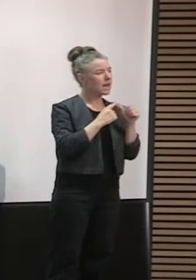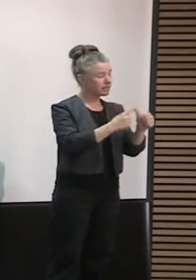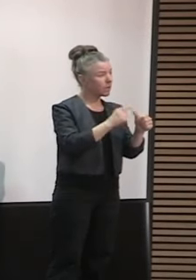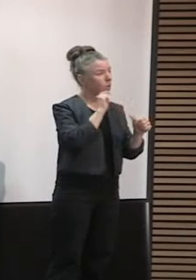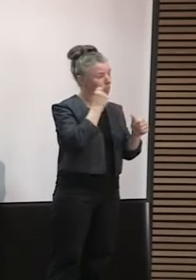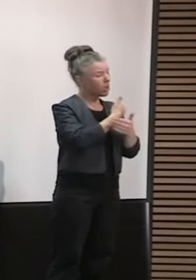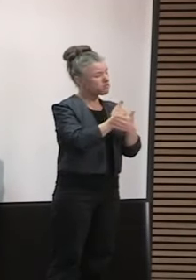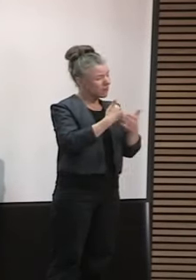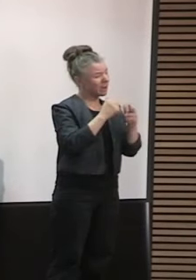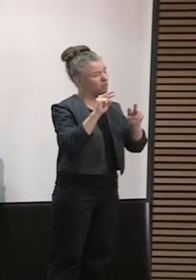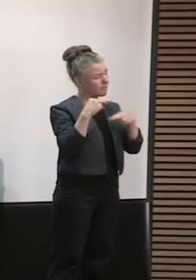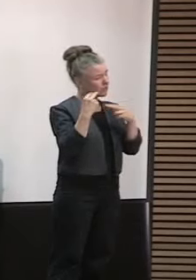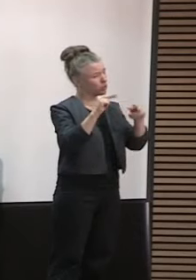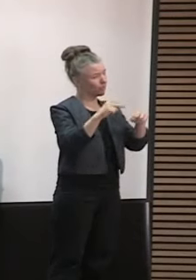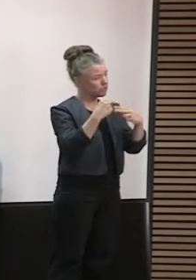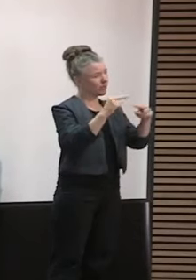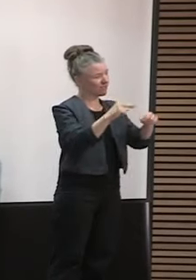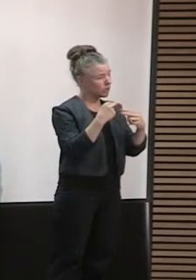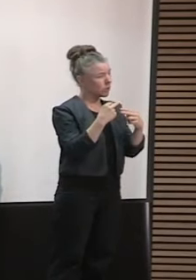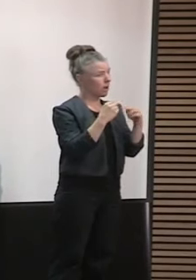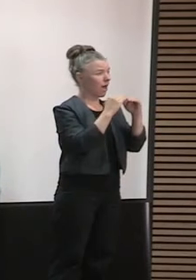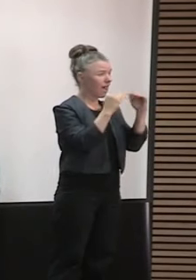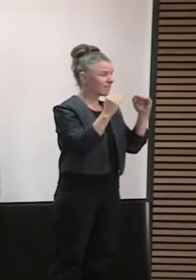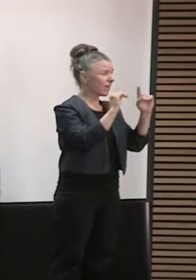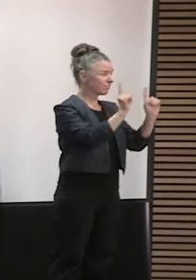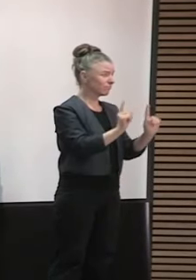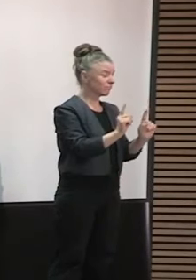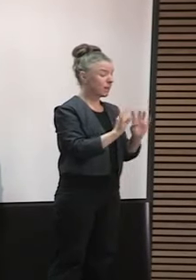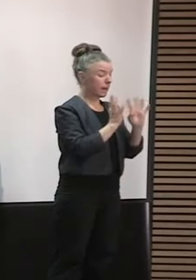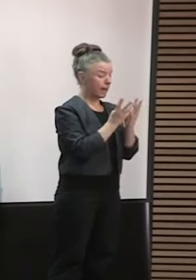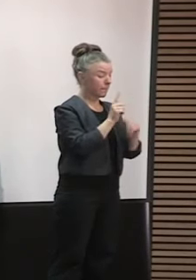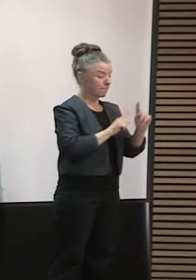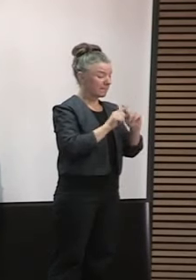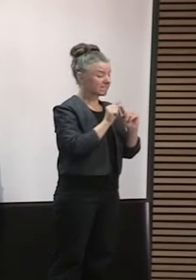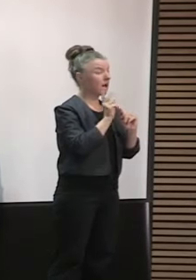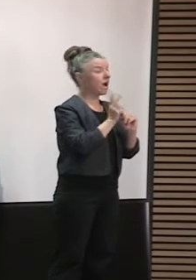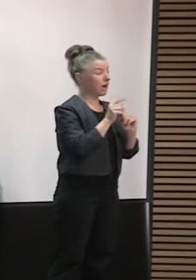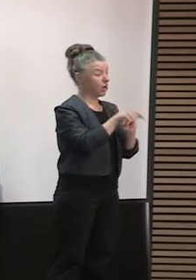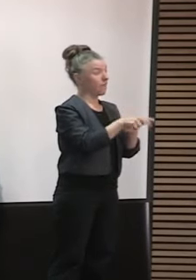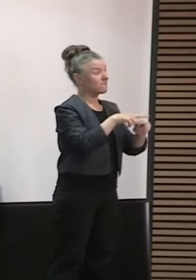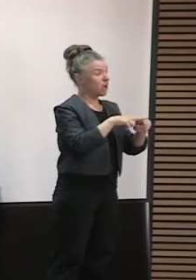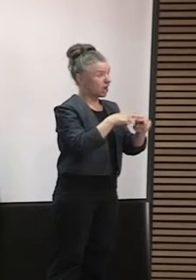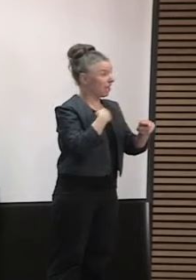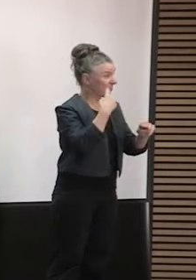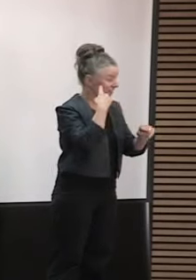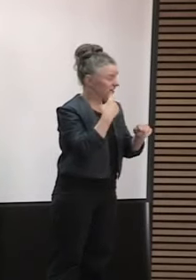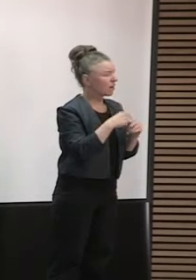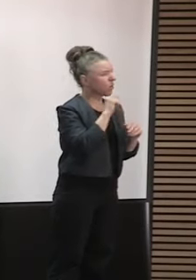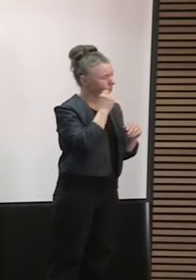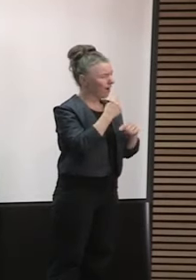early and there is a case that was located in Botany, which we... Which was one of the